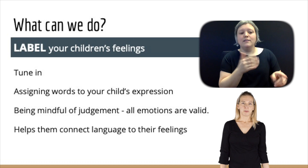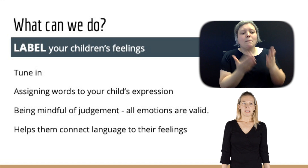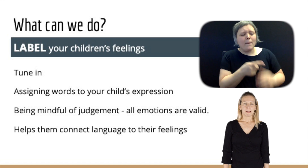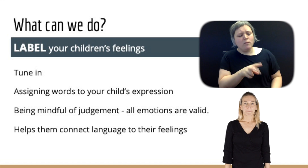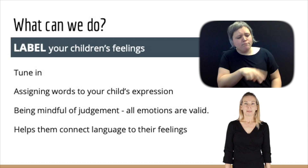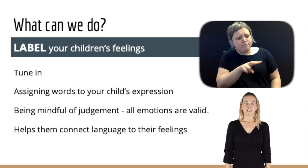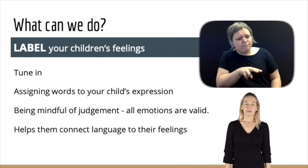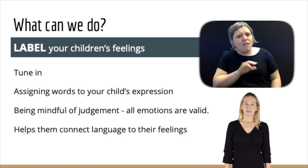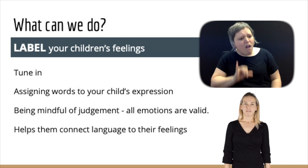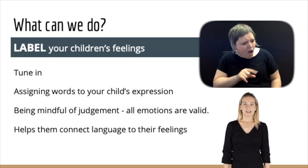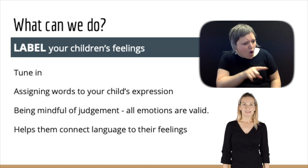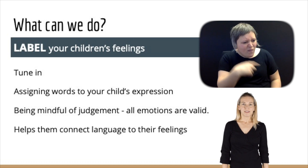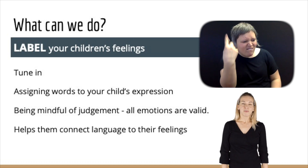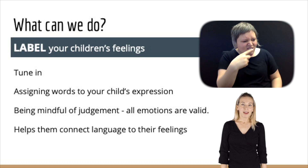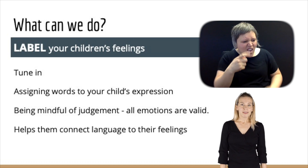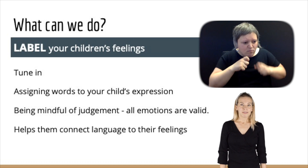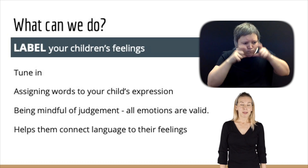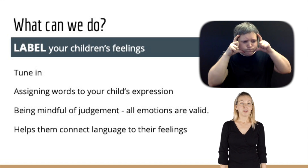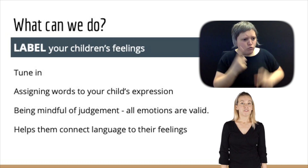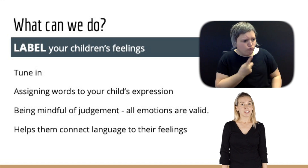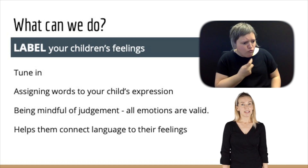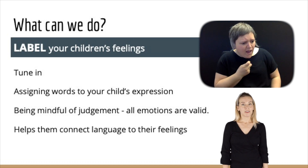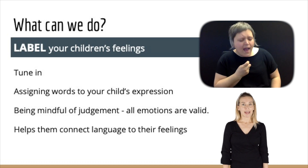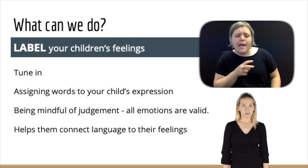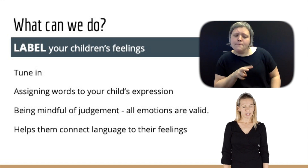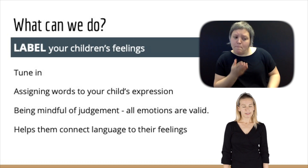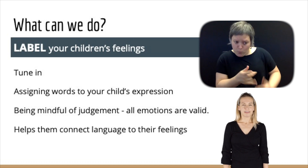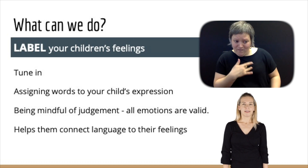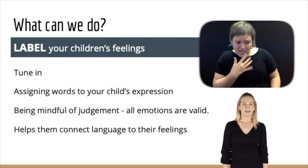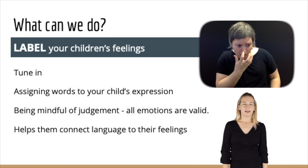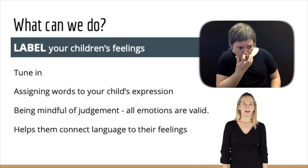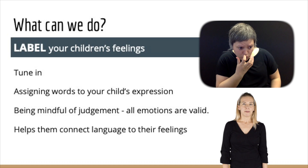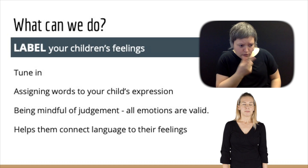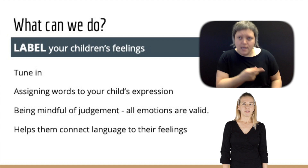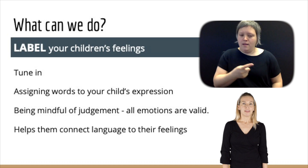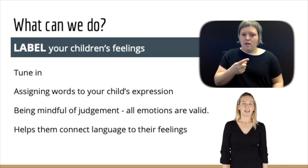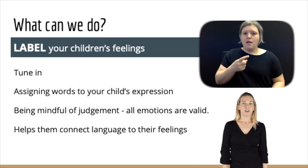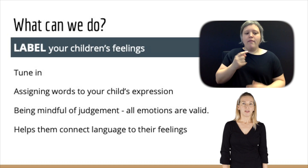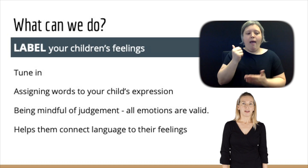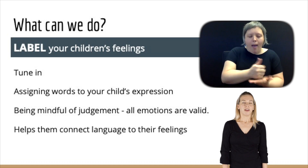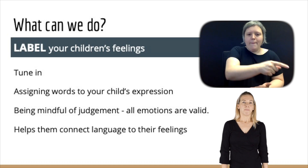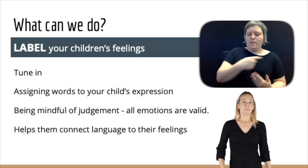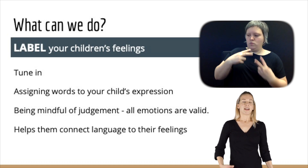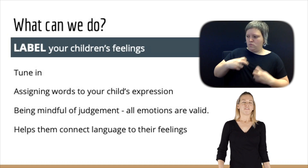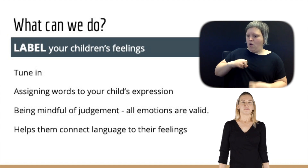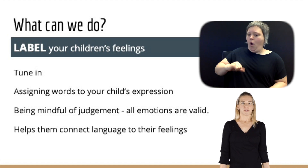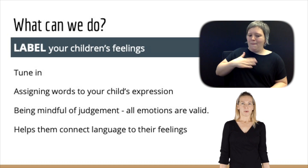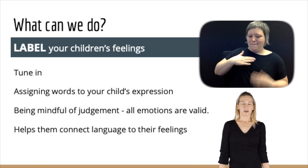So, an example would be “I notice your face is red. Maybe you're feeling a little angry.” So then they can know, like, “My body feels this way.